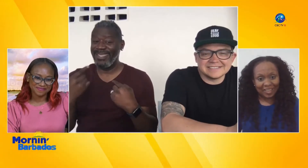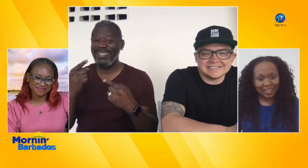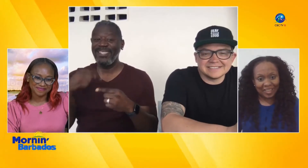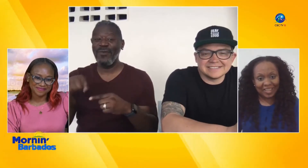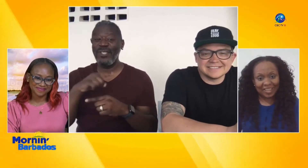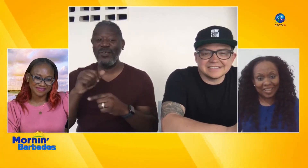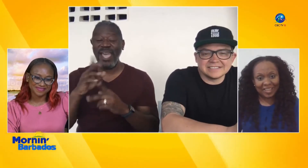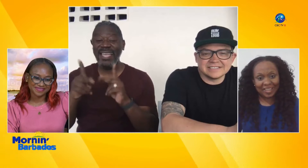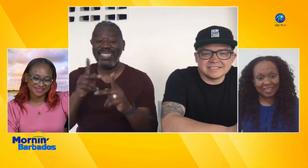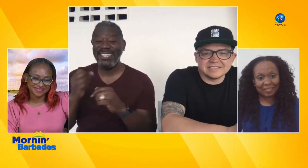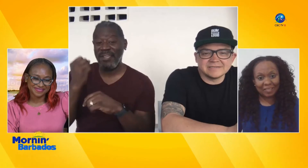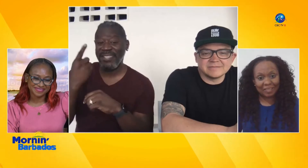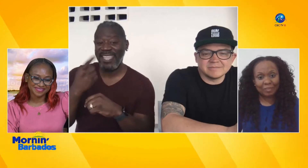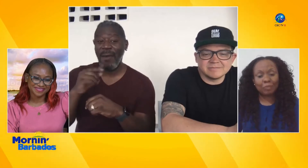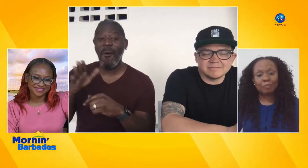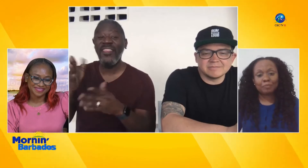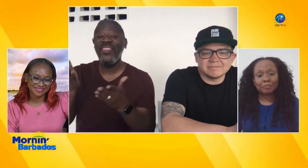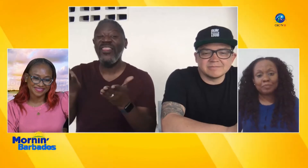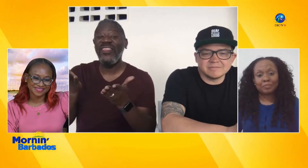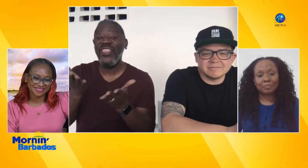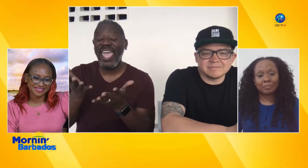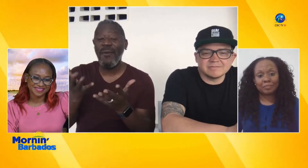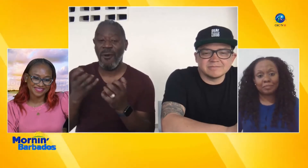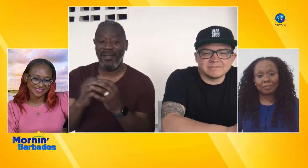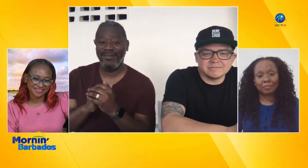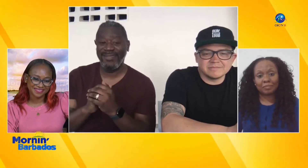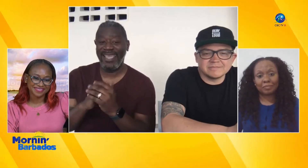this is where you guys need to understand what they want